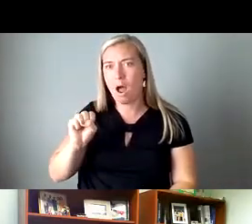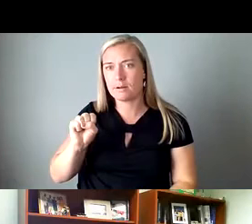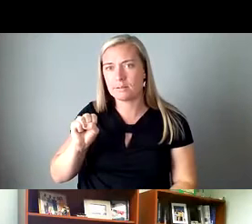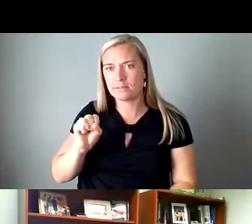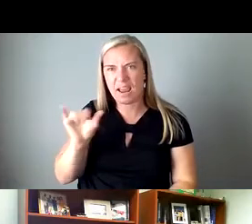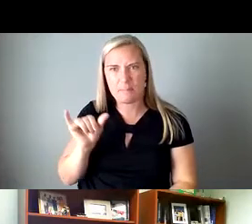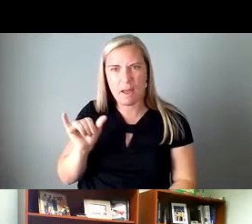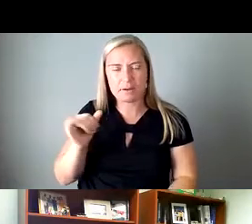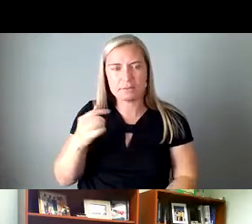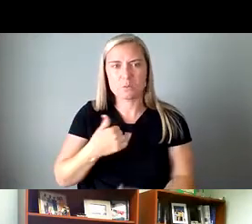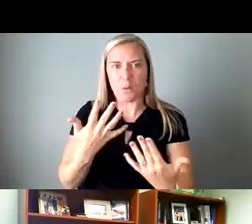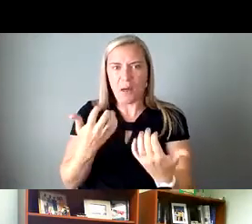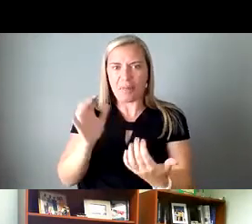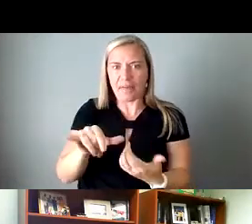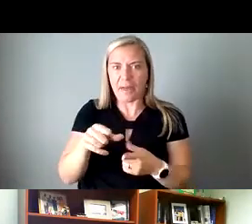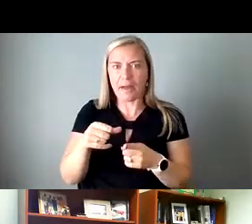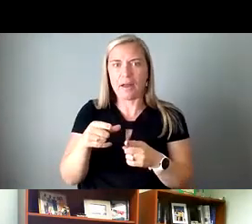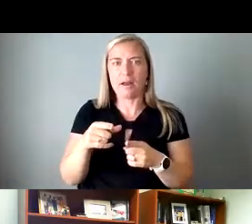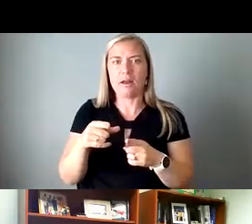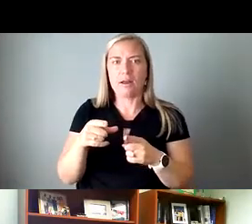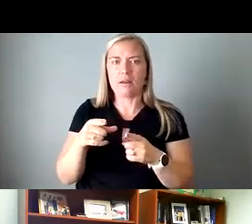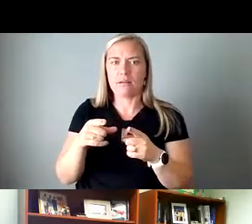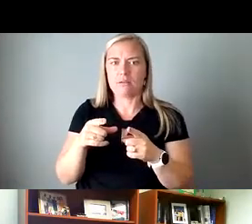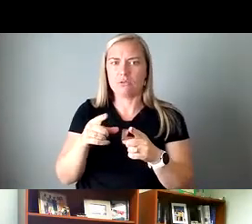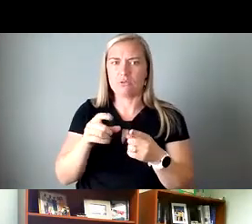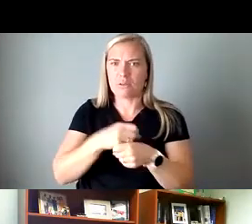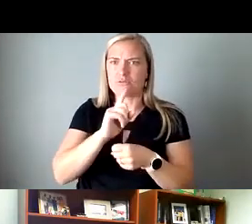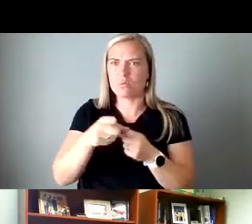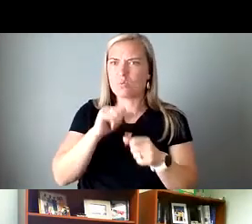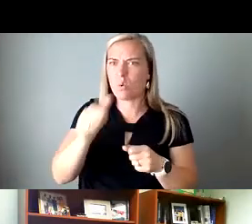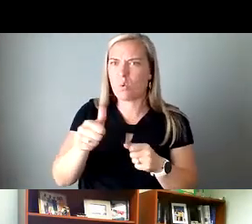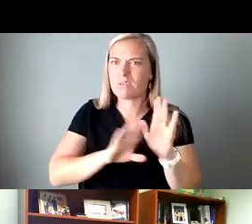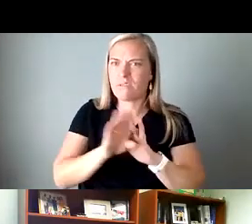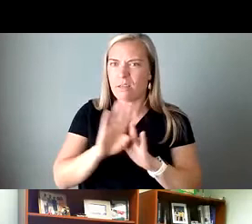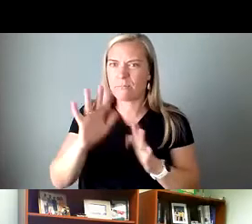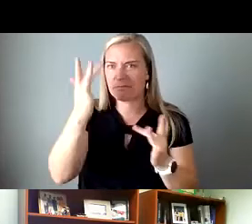the virus. Preventing it from attaching and causing infection. And if for example that spike protein or